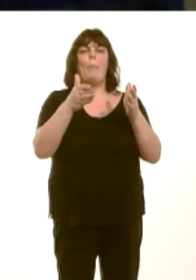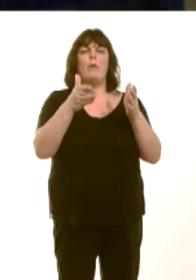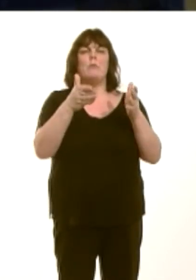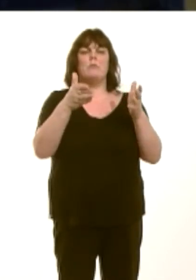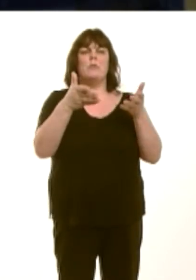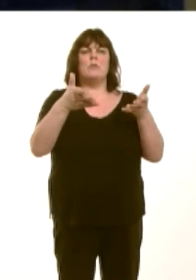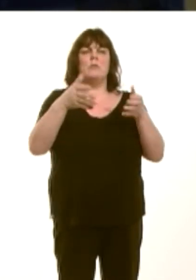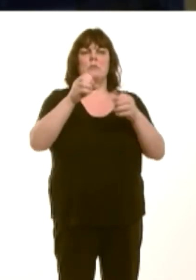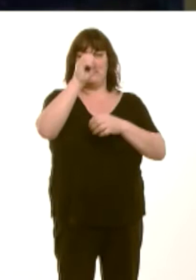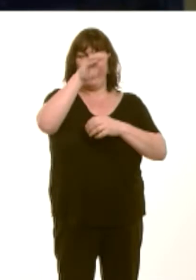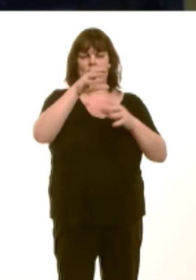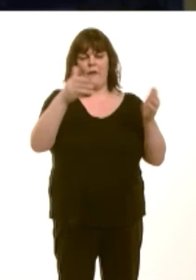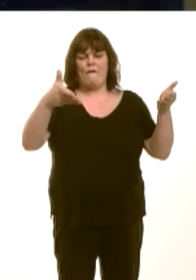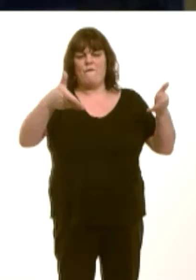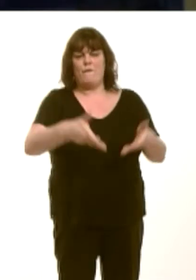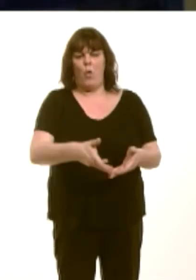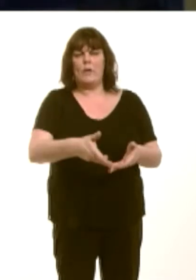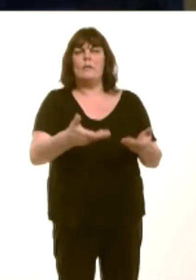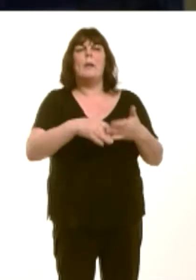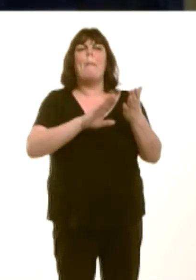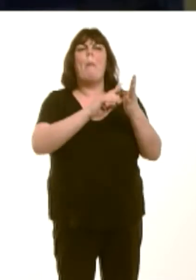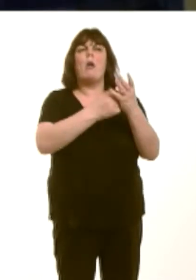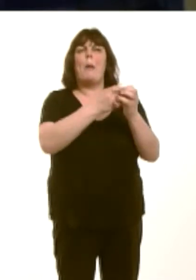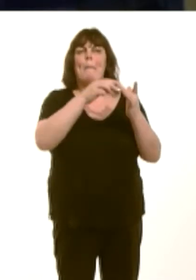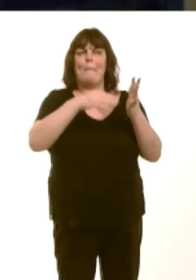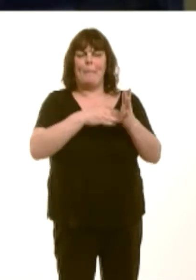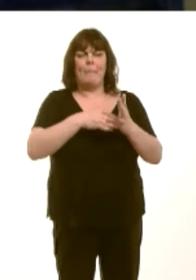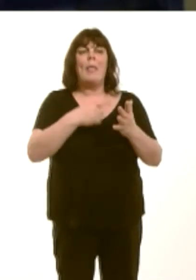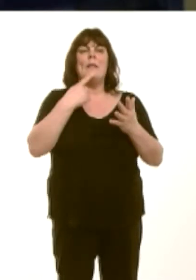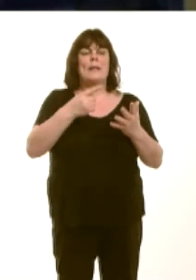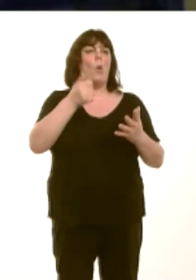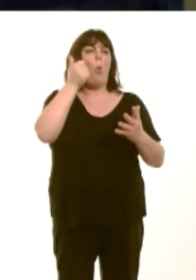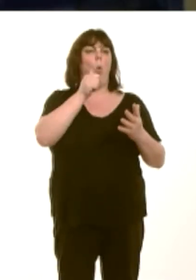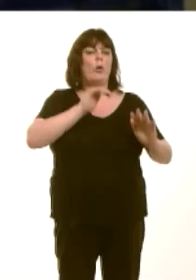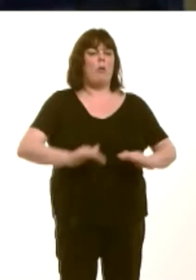NRW has said it can only act after there has been a water breach at Margam.